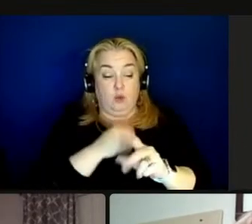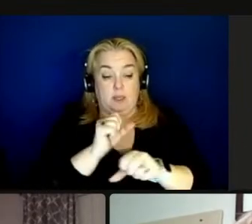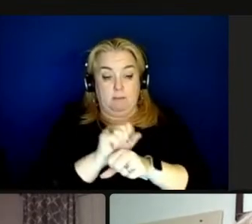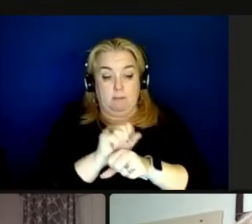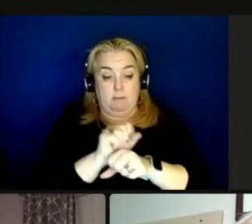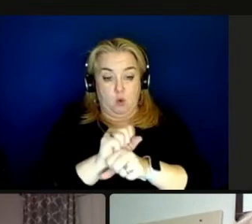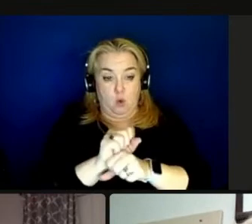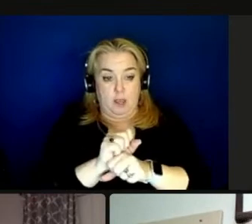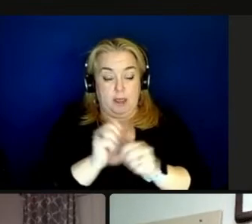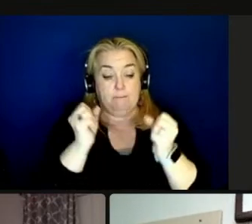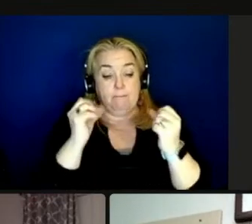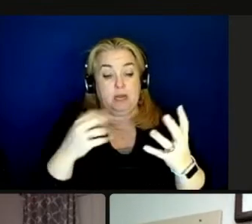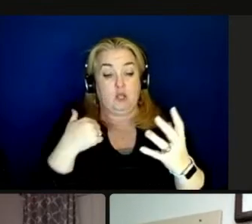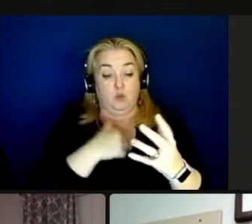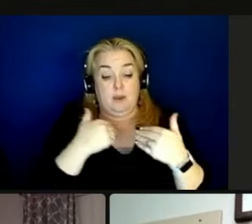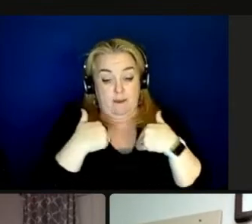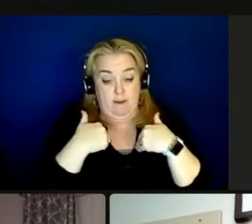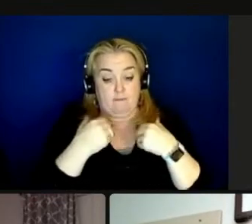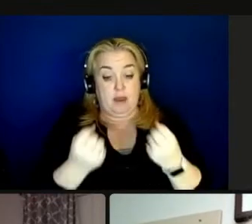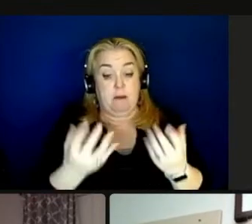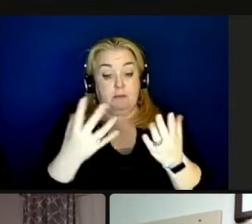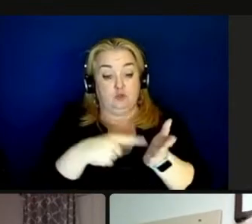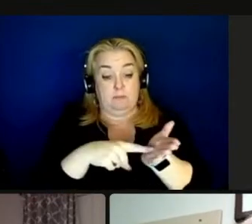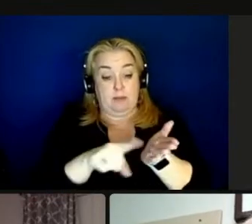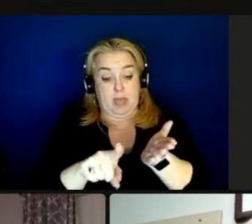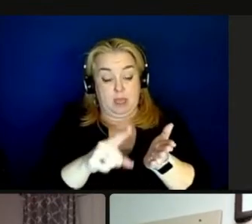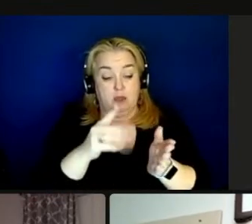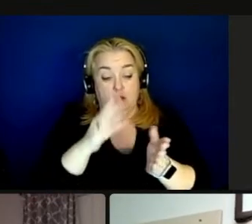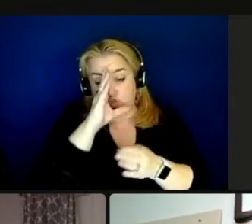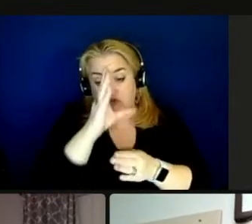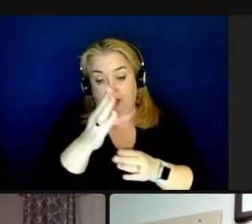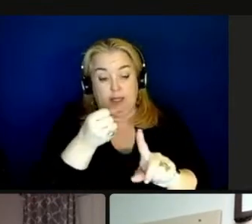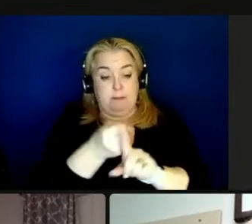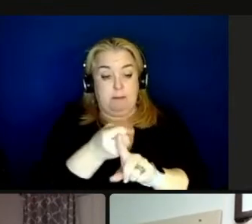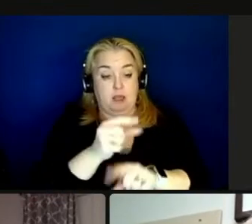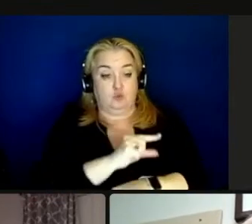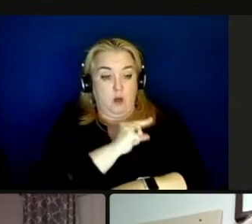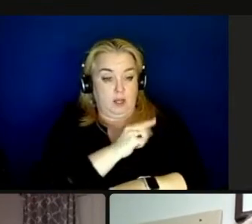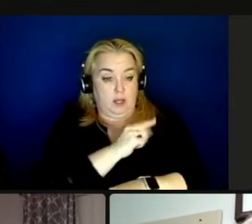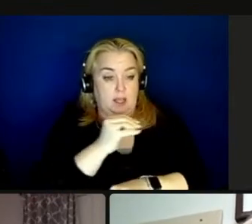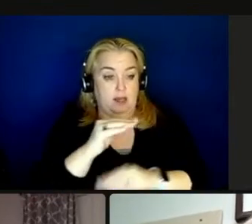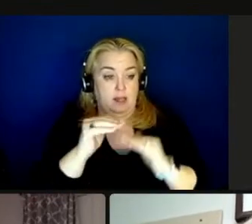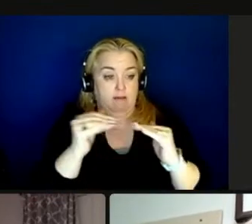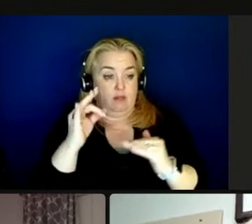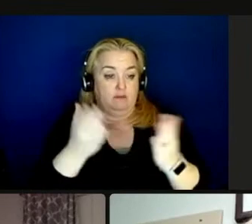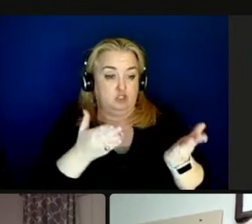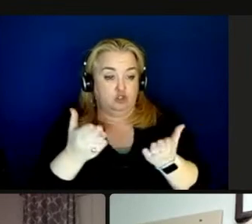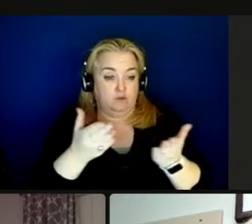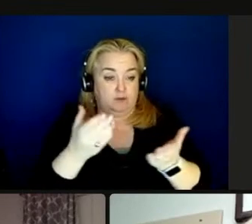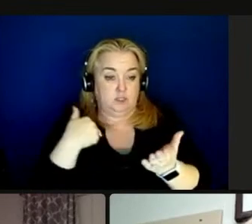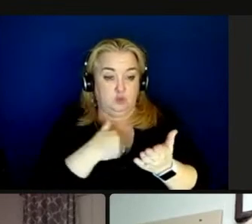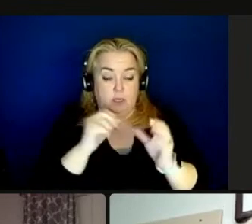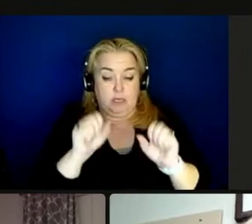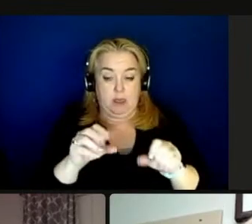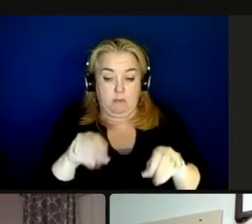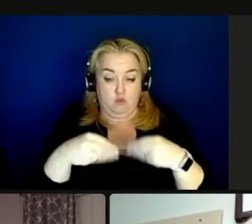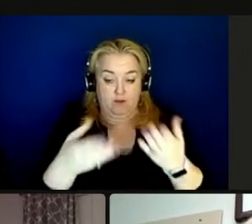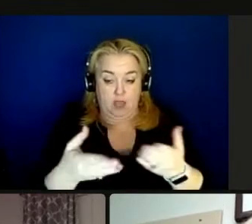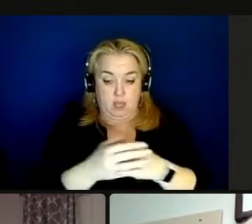CITY SERVICES ARE DRIVEN BY PEOPLE AND THE PEOPLE THAT WE